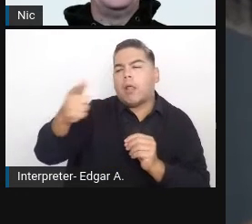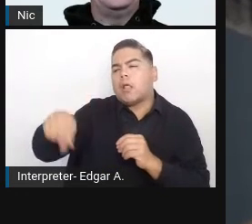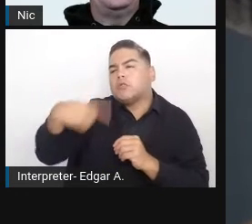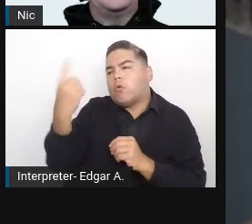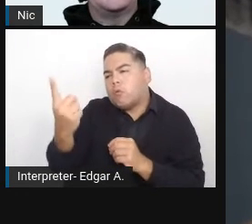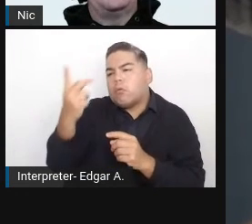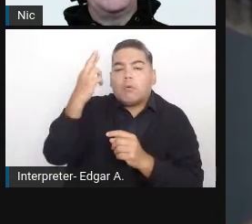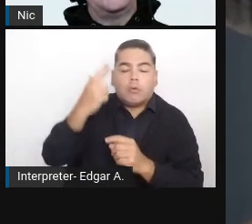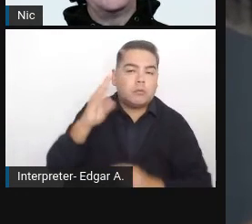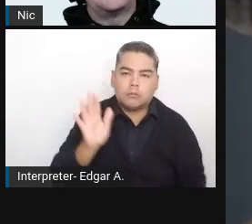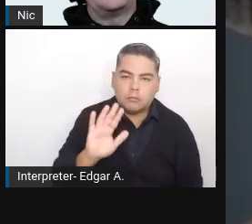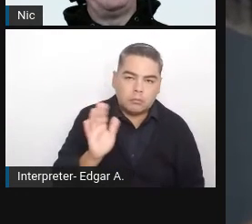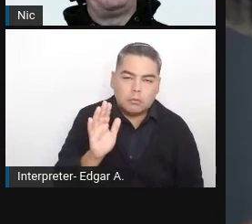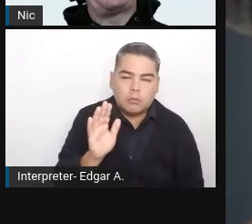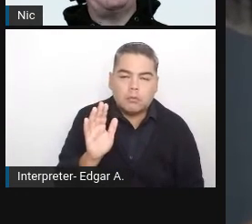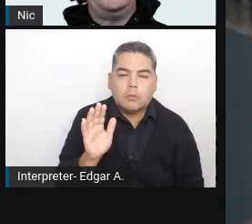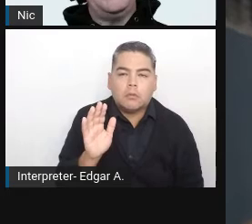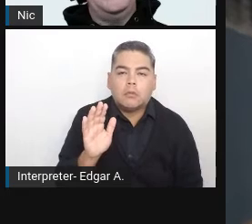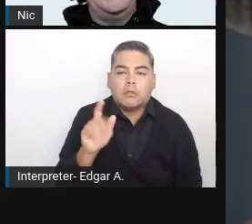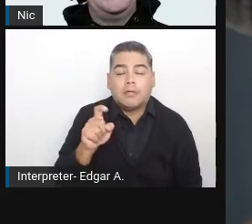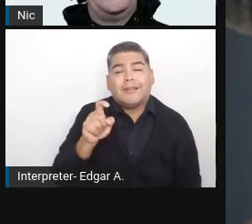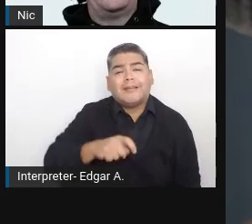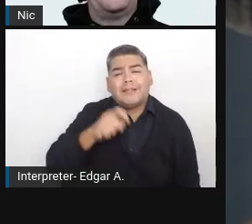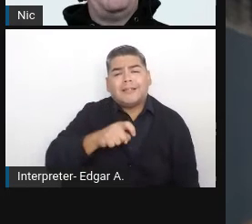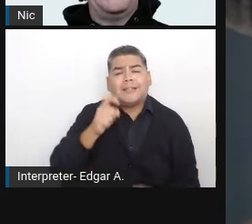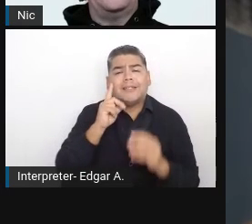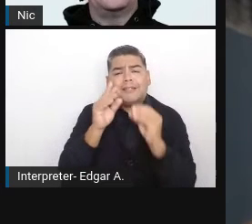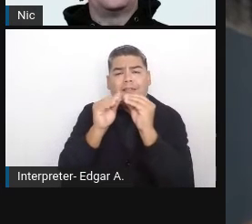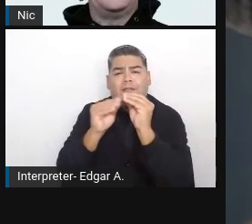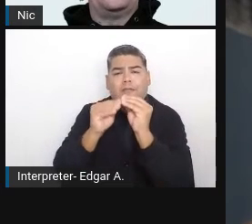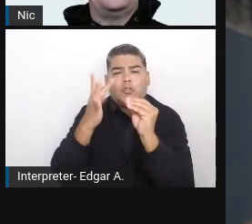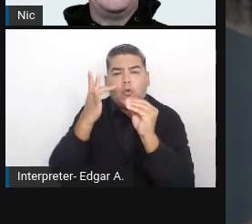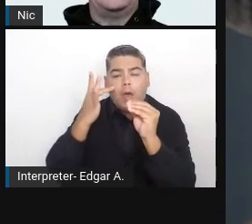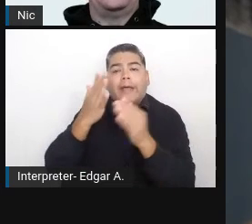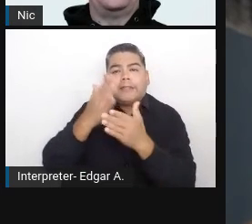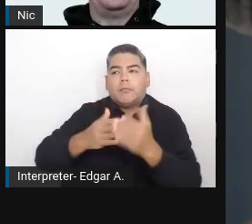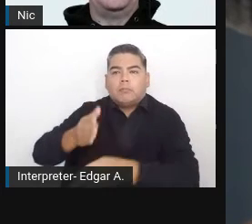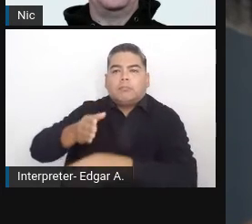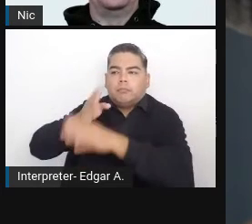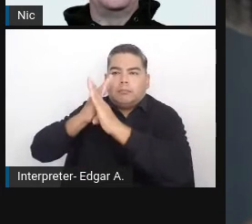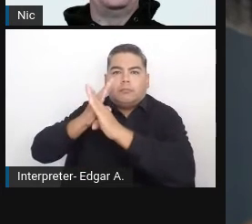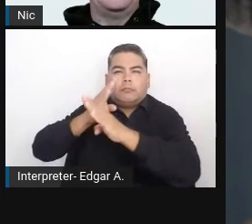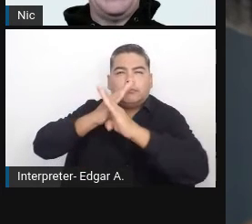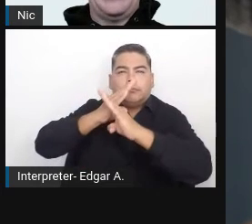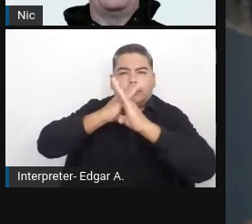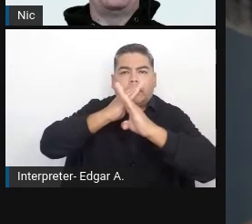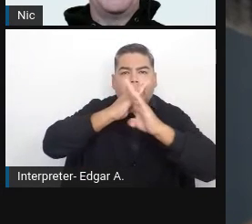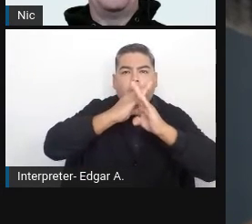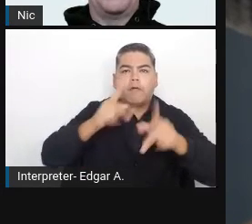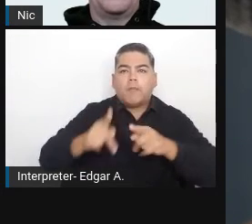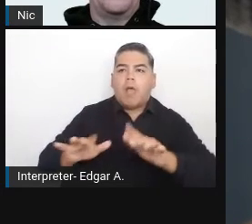We need to fix it because of the barriers we created for people when we have bad markup.